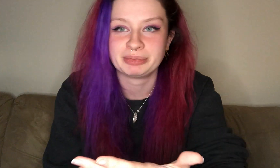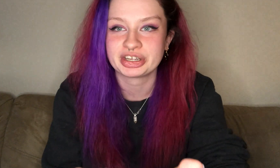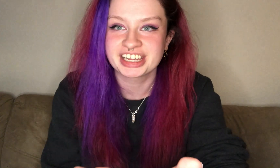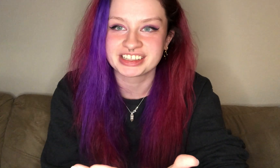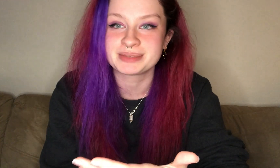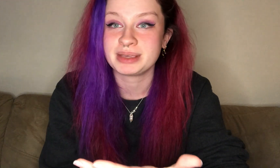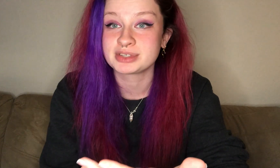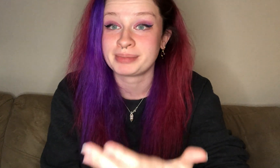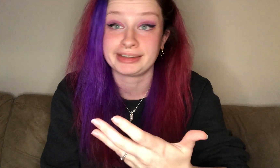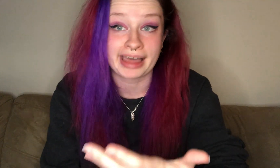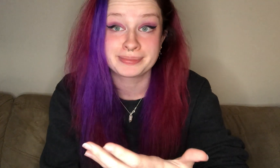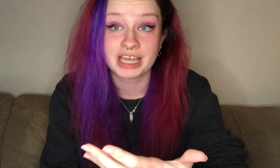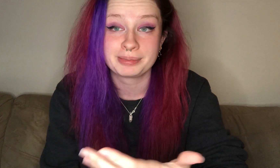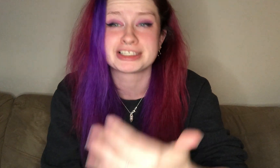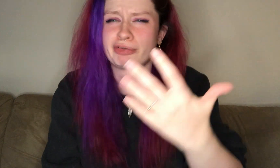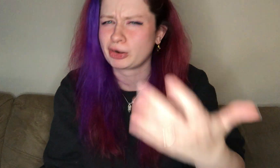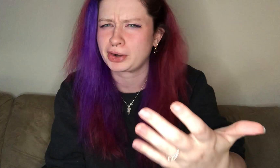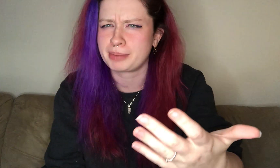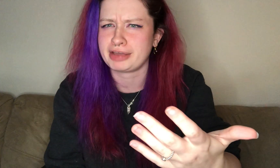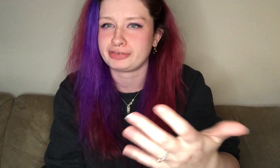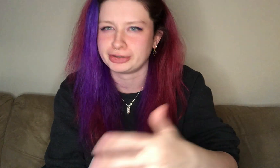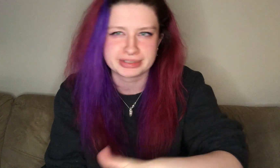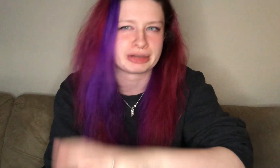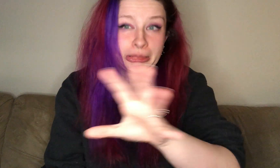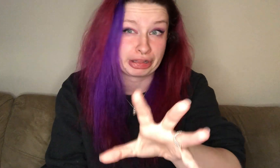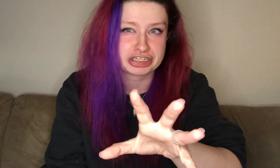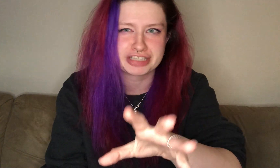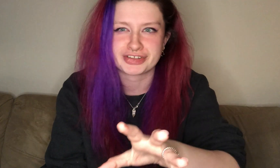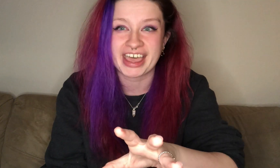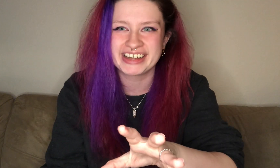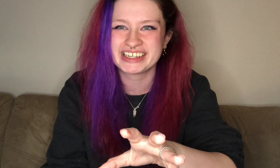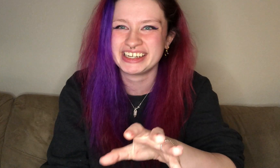looking at these memes on my laptop because i record on my phone so i apologize for that